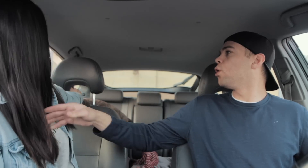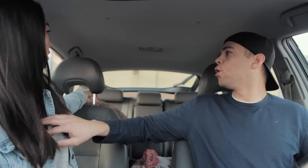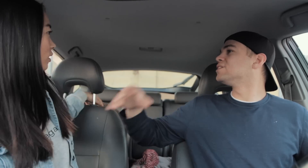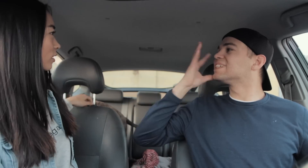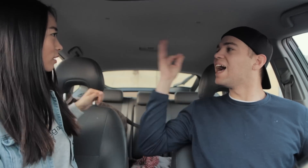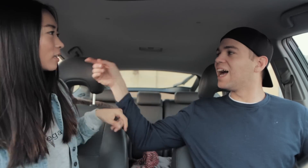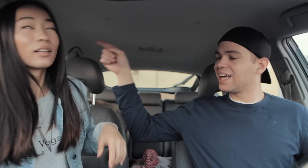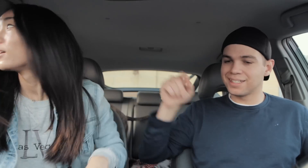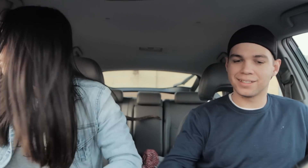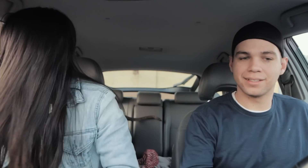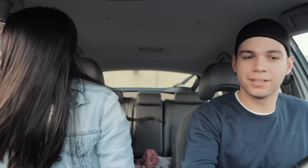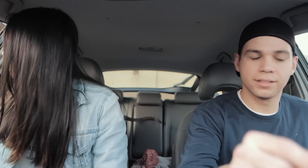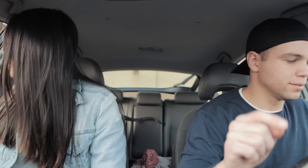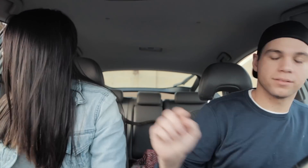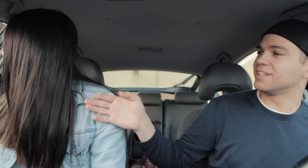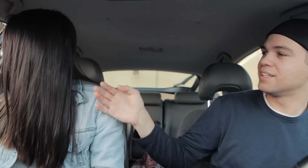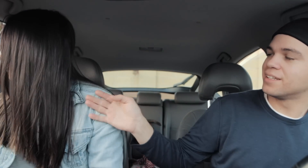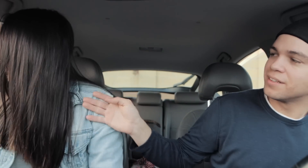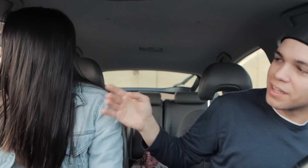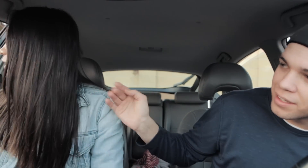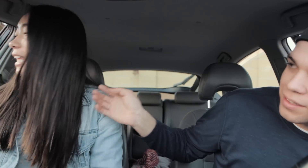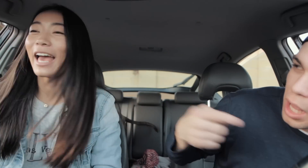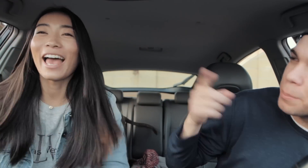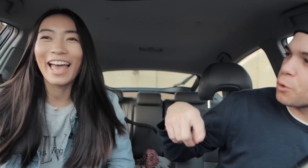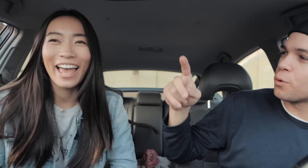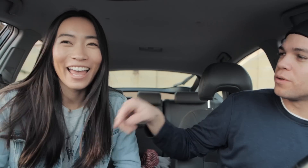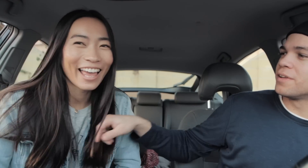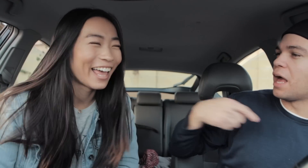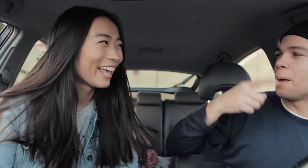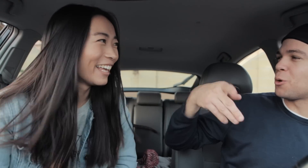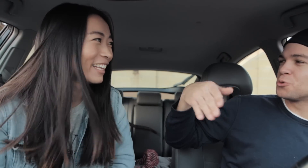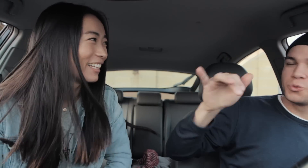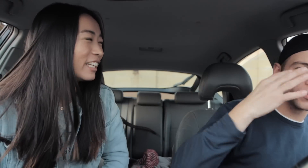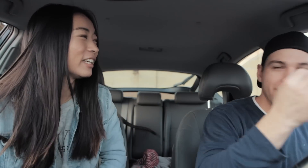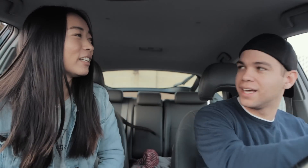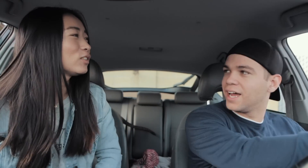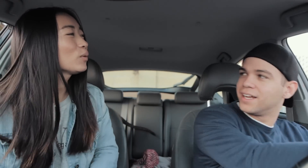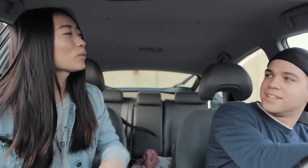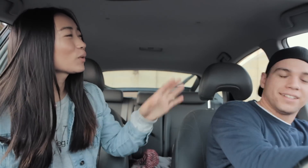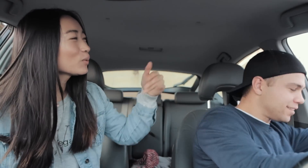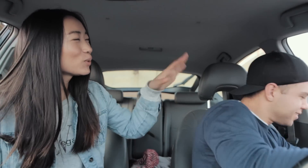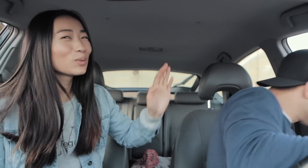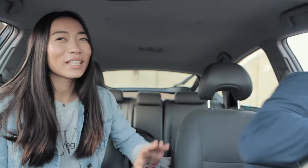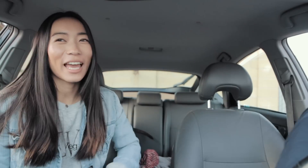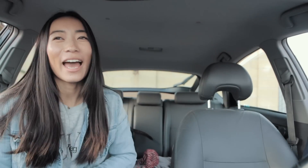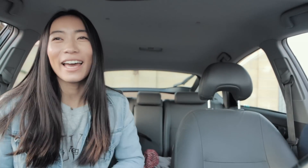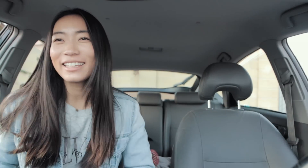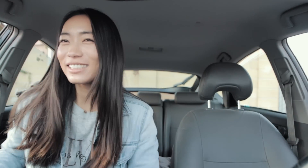R: oh, it's a cat R: hey E: oh there's a cat R: I'm gonna go shoo the cat *bark* E: don't go shoo the cat